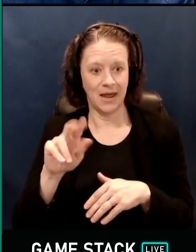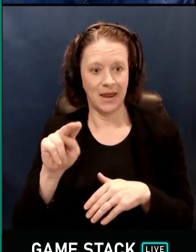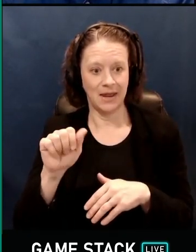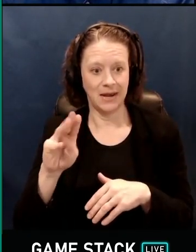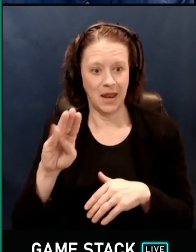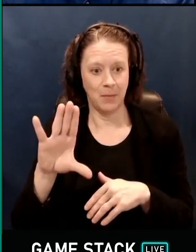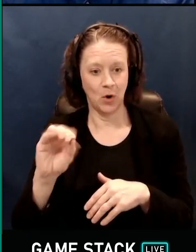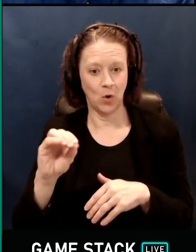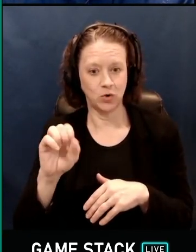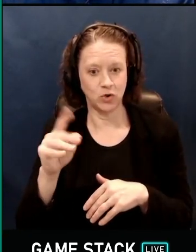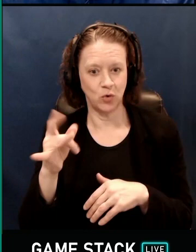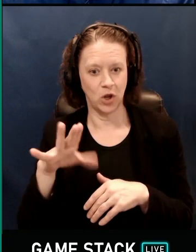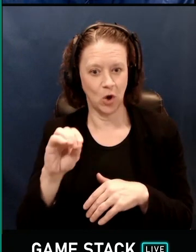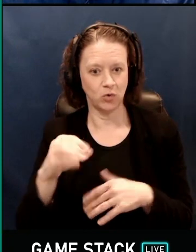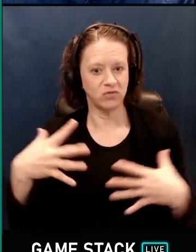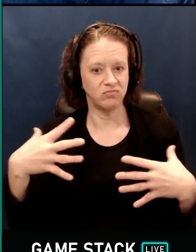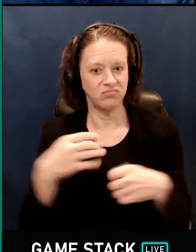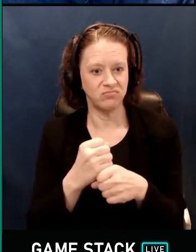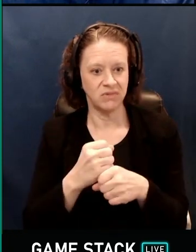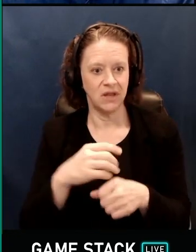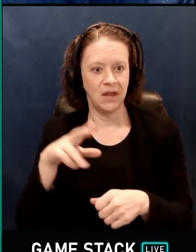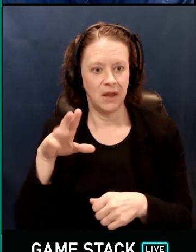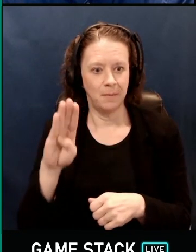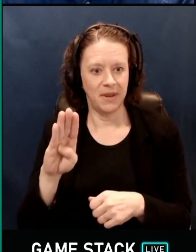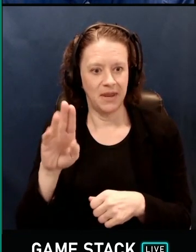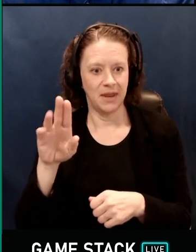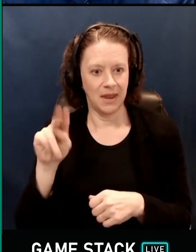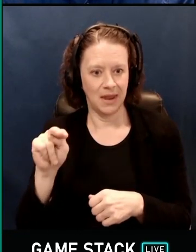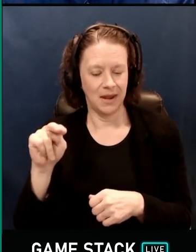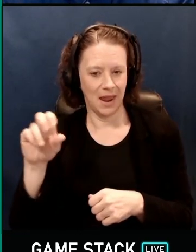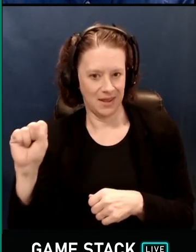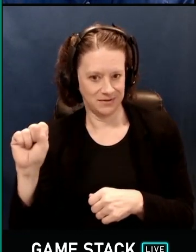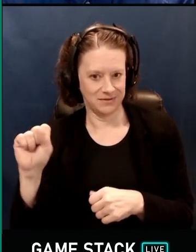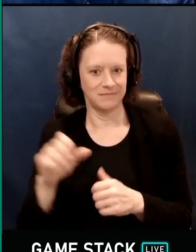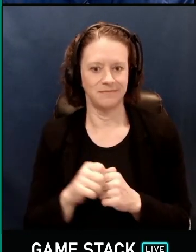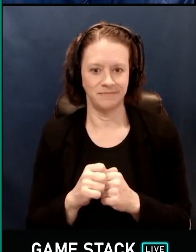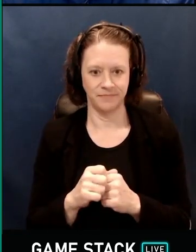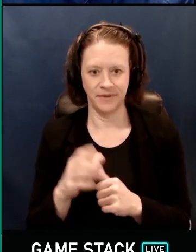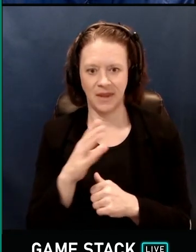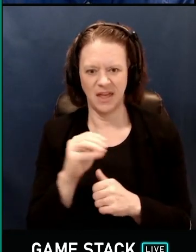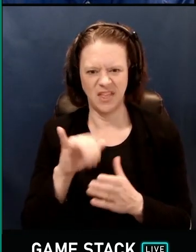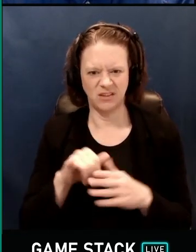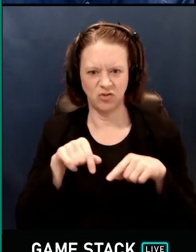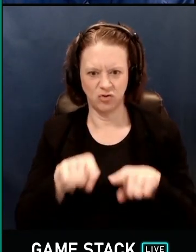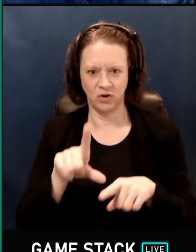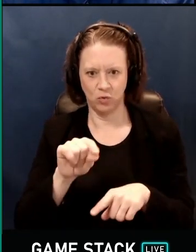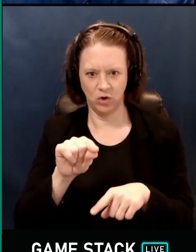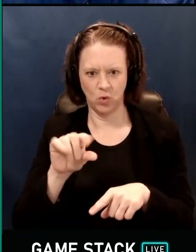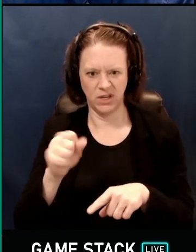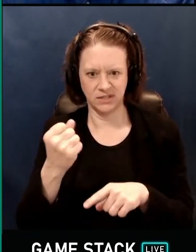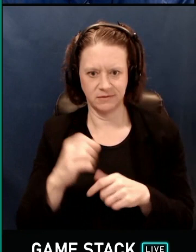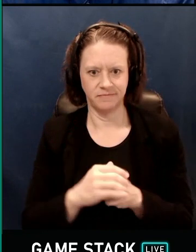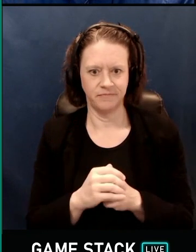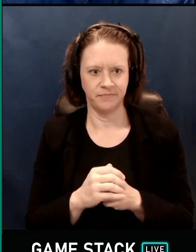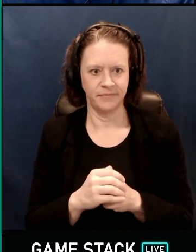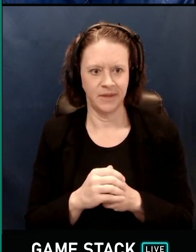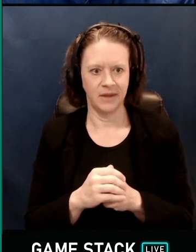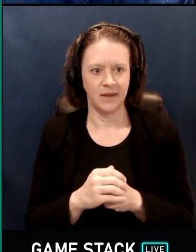in the 2020s. Unity is a key component of our products for various